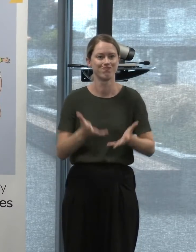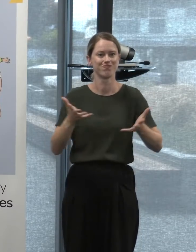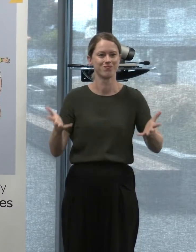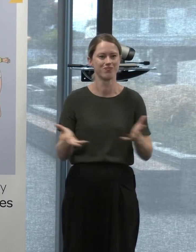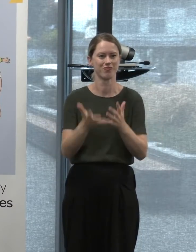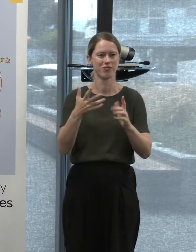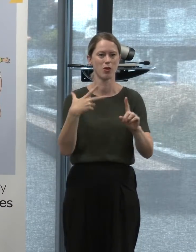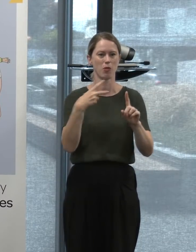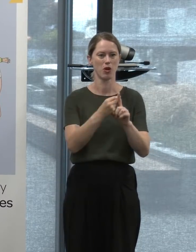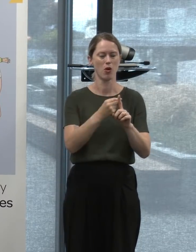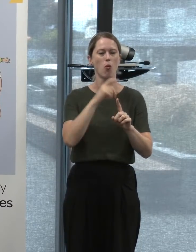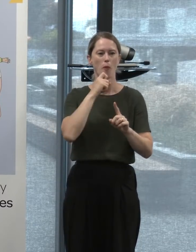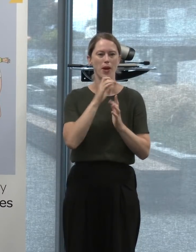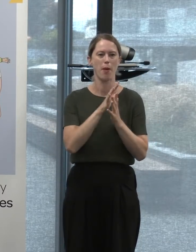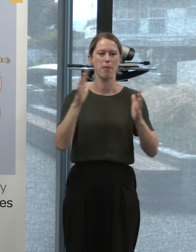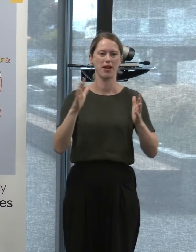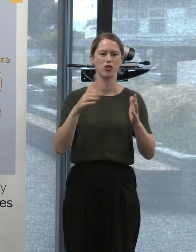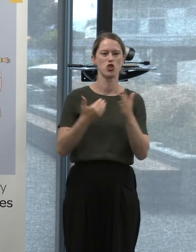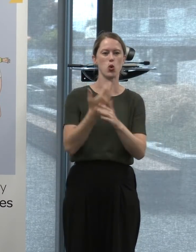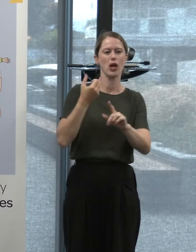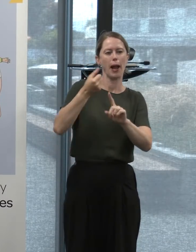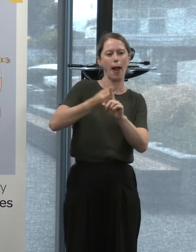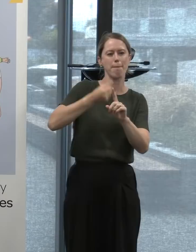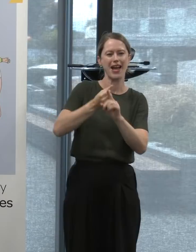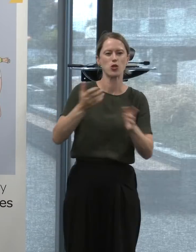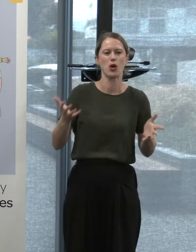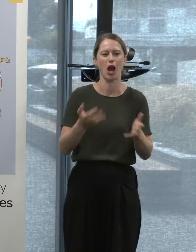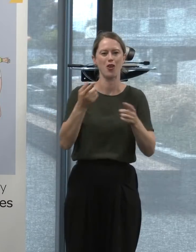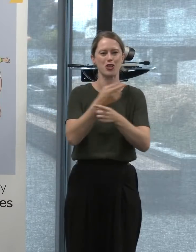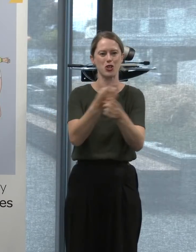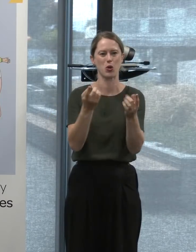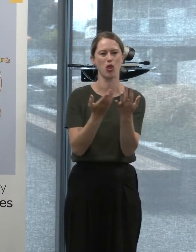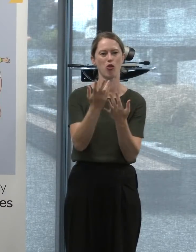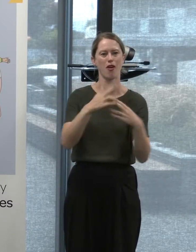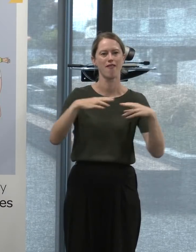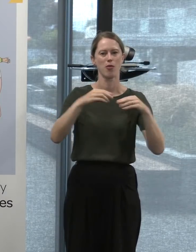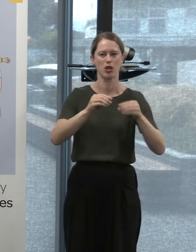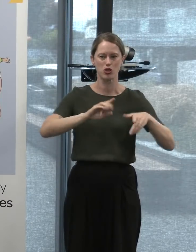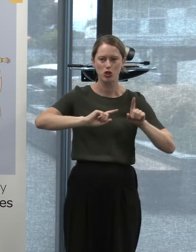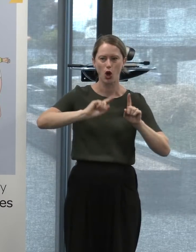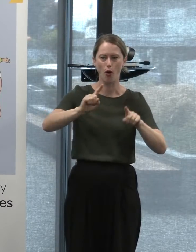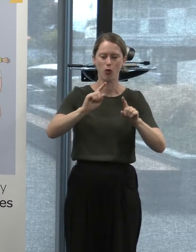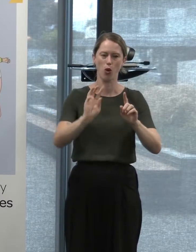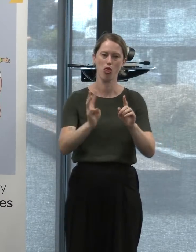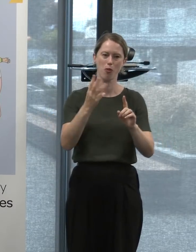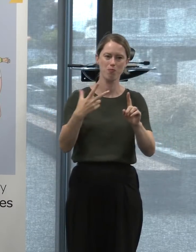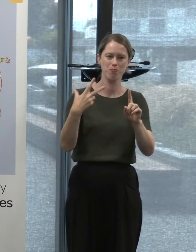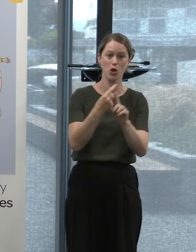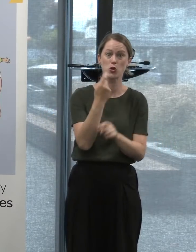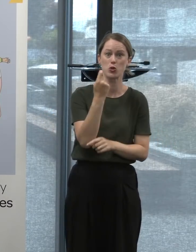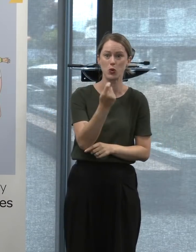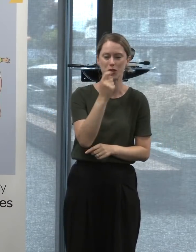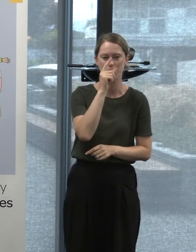needs the hospitals can get the care they need in coming month.